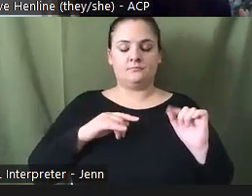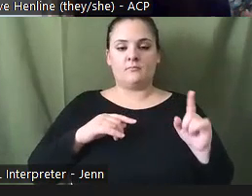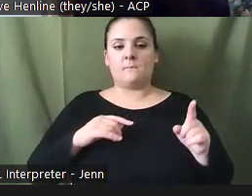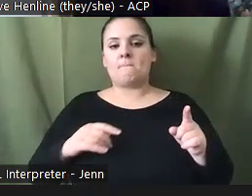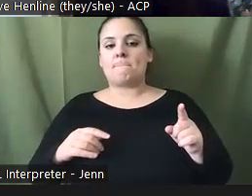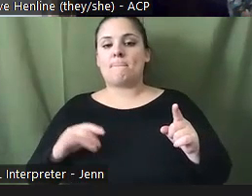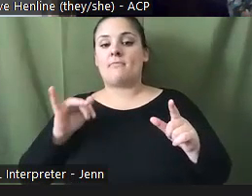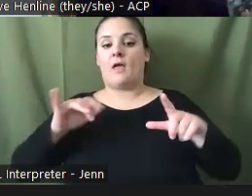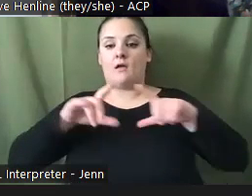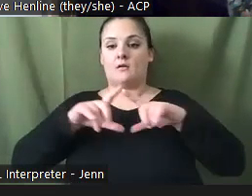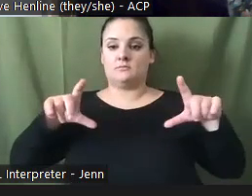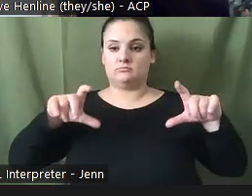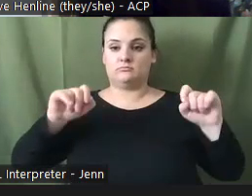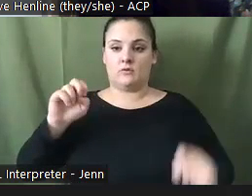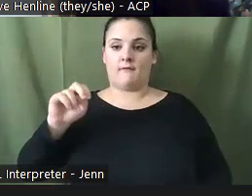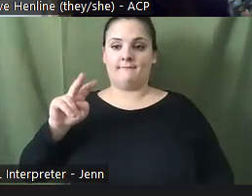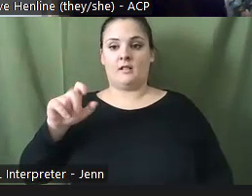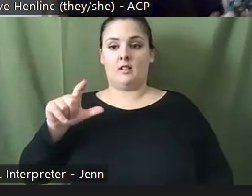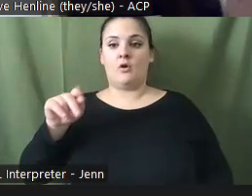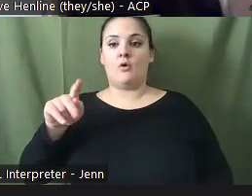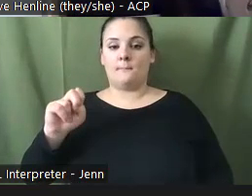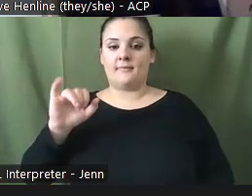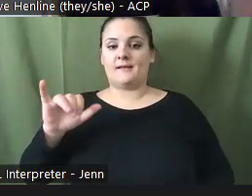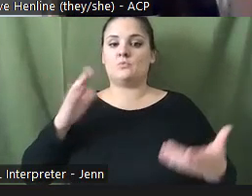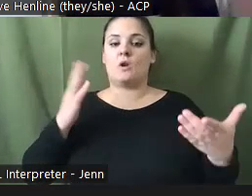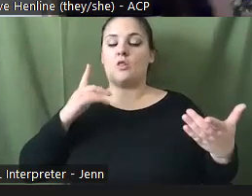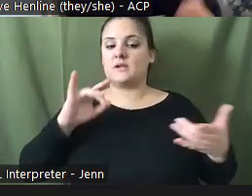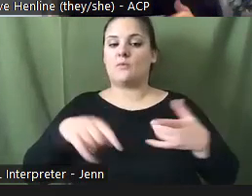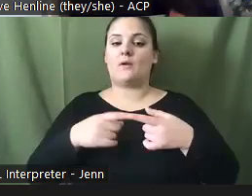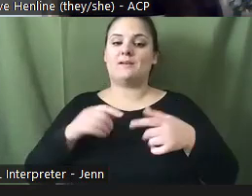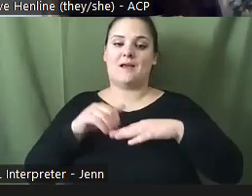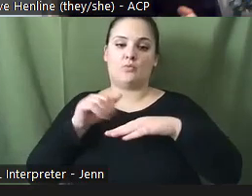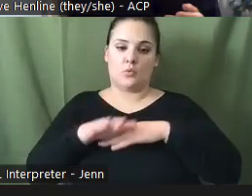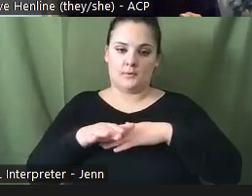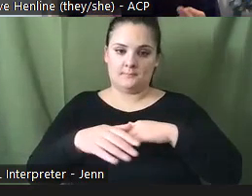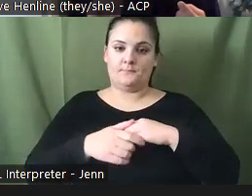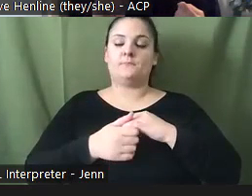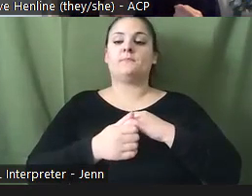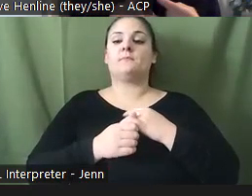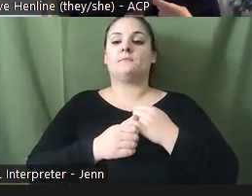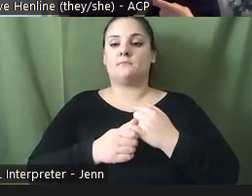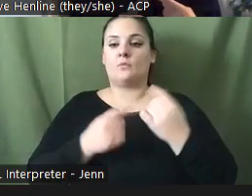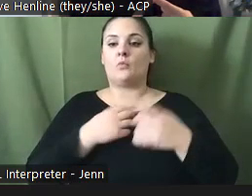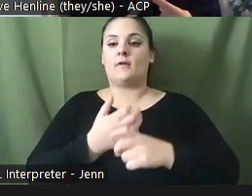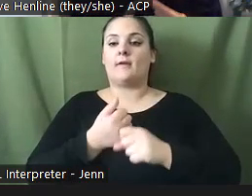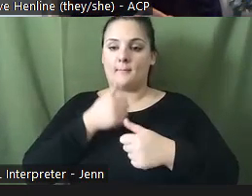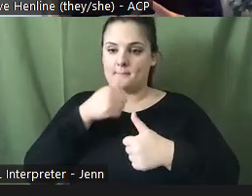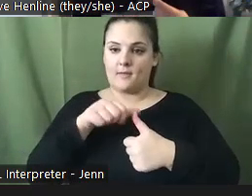is how our mail looks when it's outgoing. We receive mail for the actual person's name